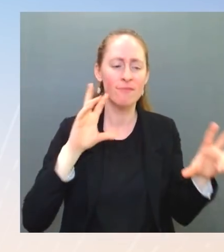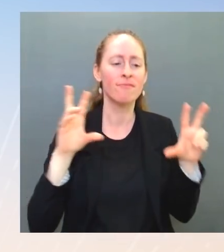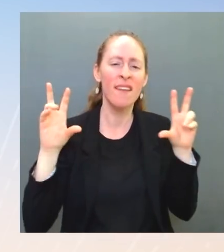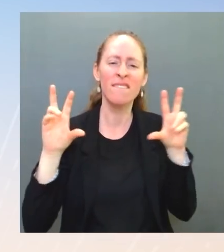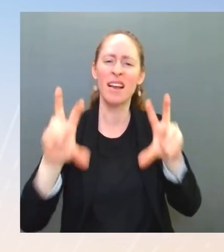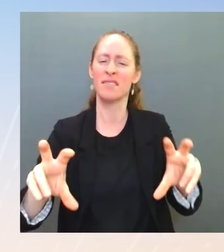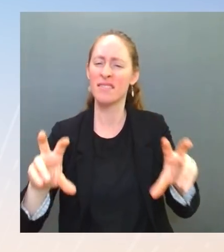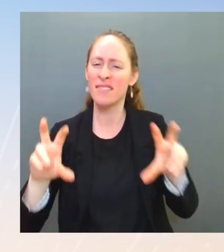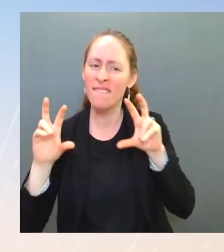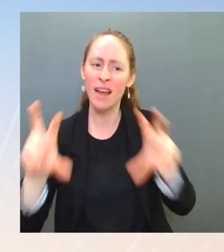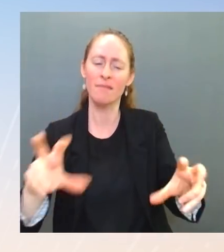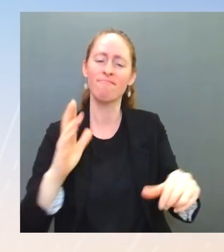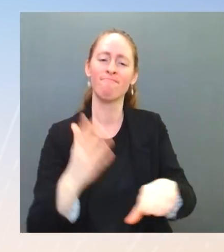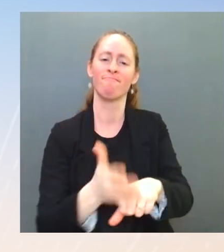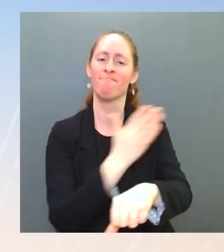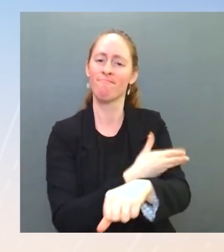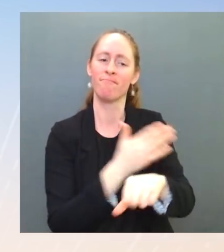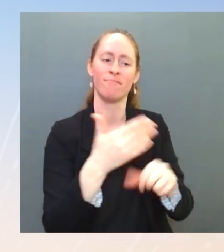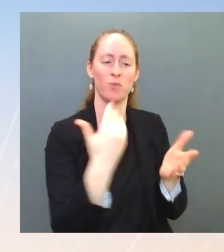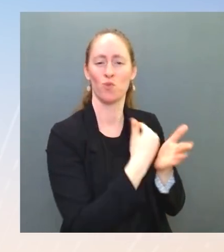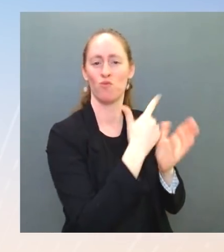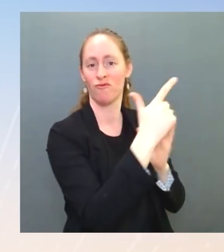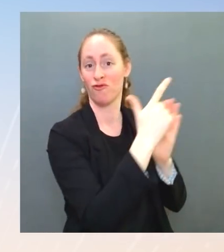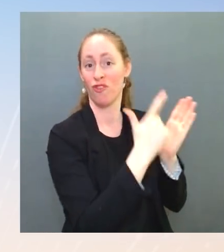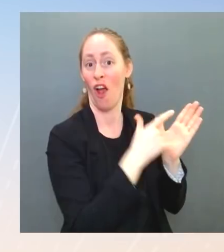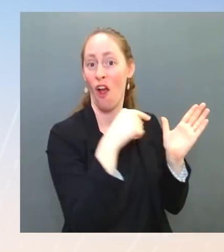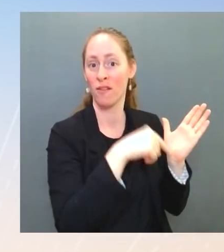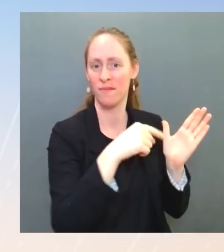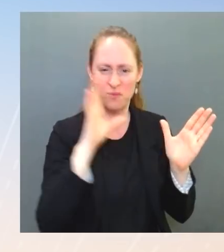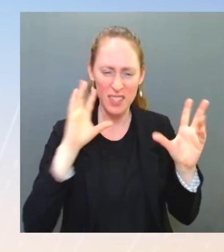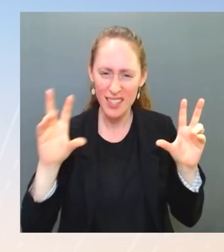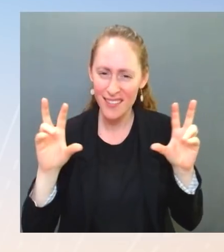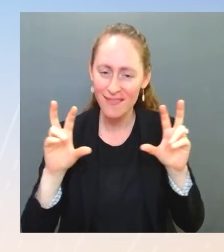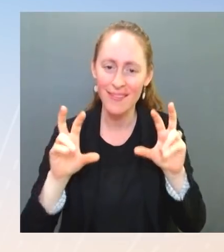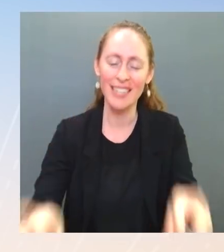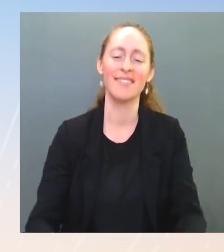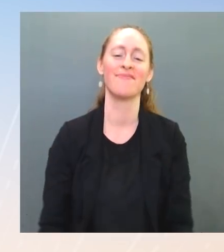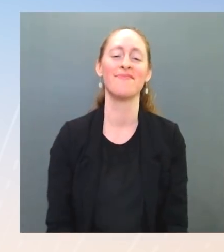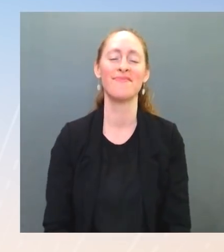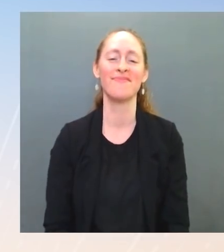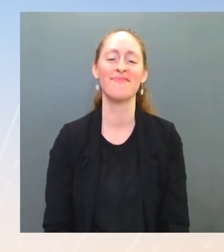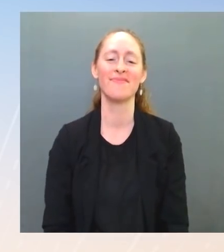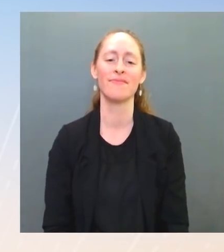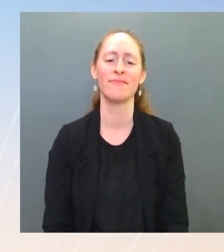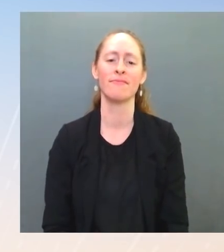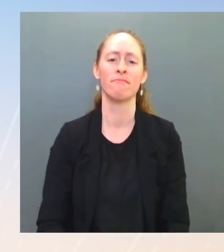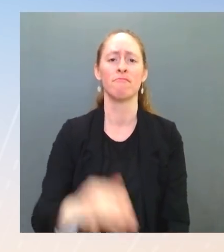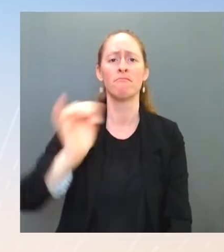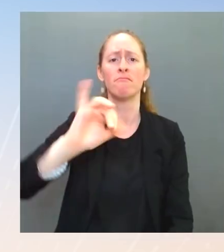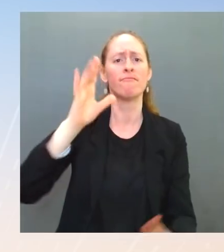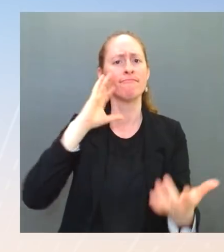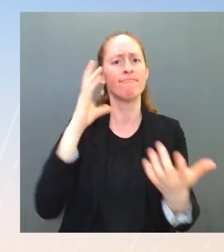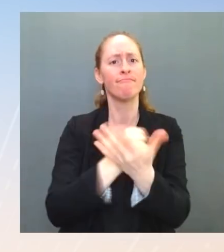and how to apply for funding under the law, making it easier for rural communities to plan and compete for federal resources